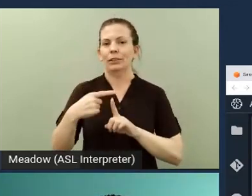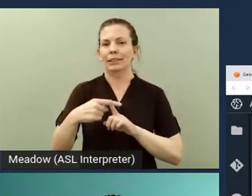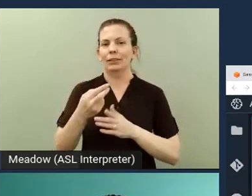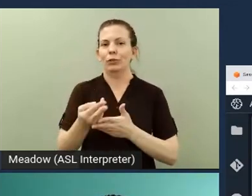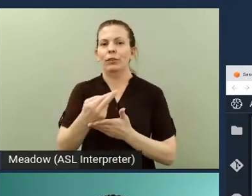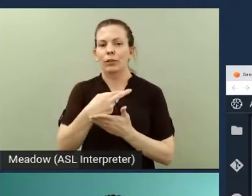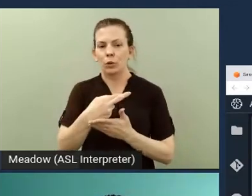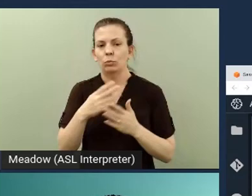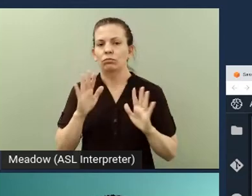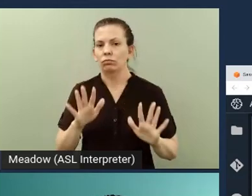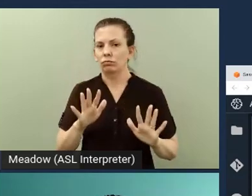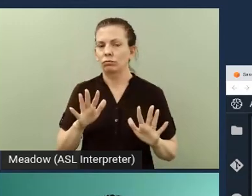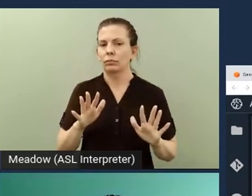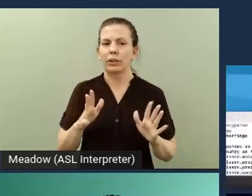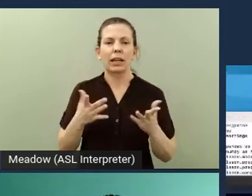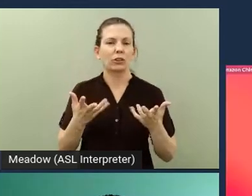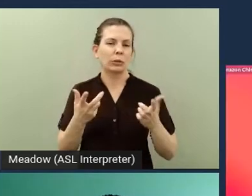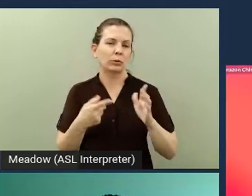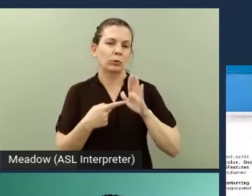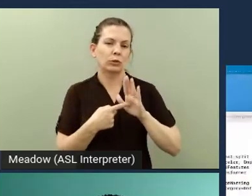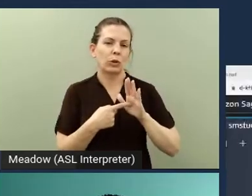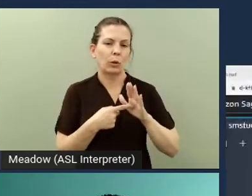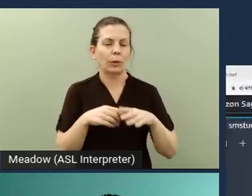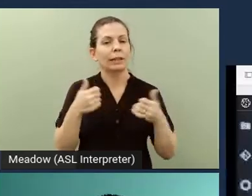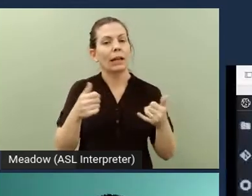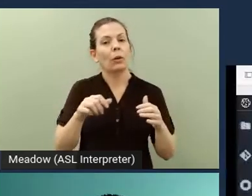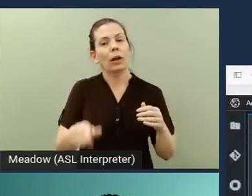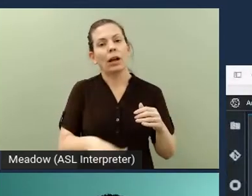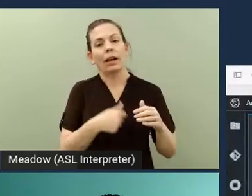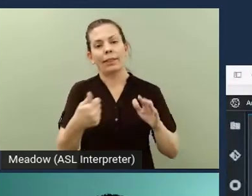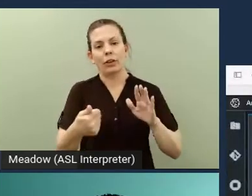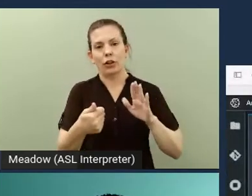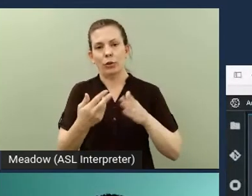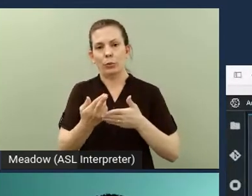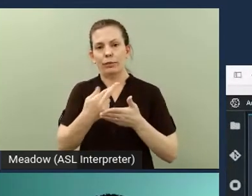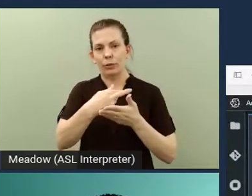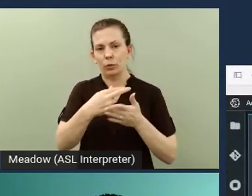Just to show an other review, I found another